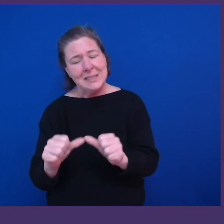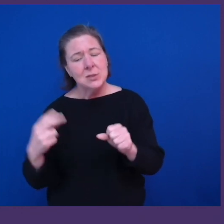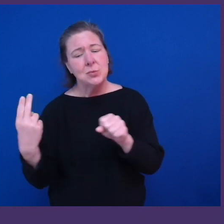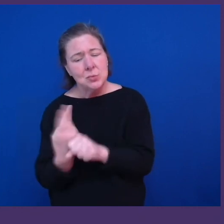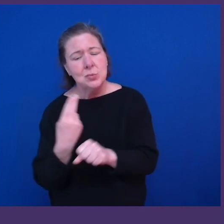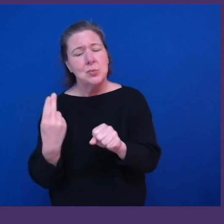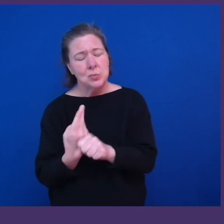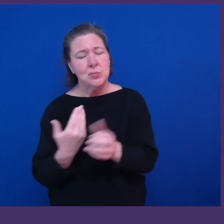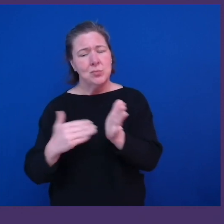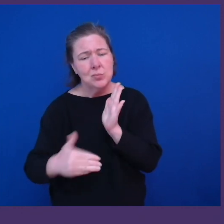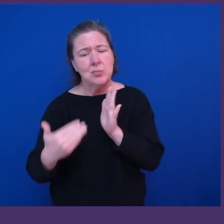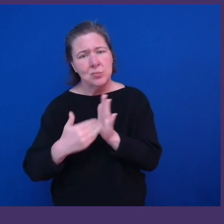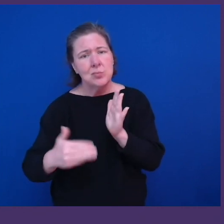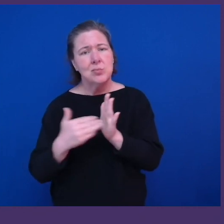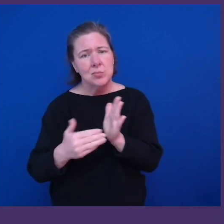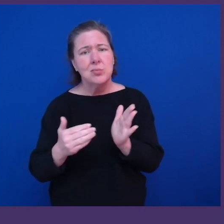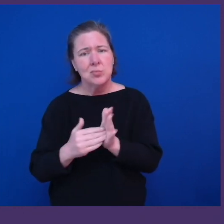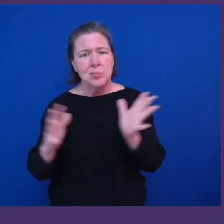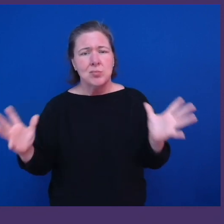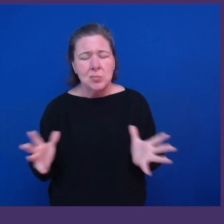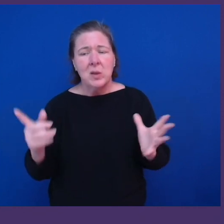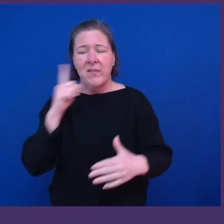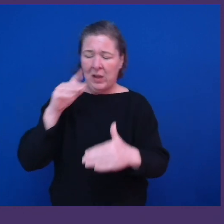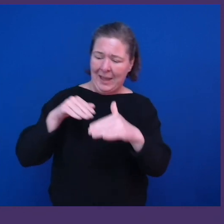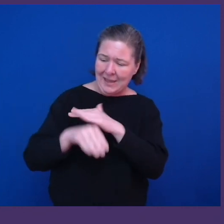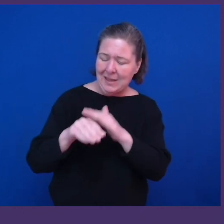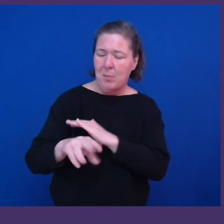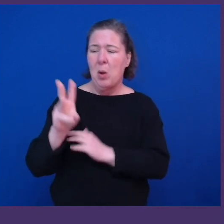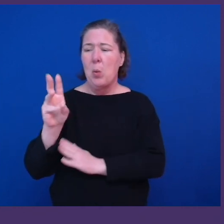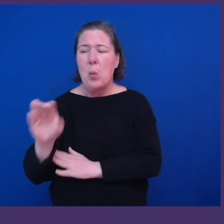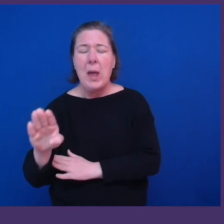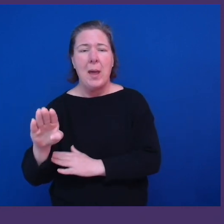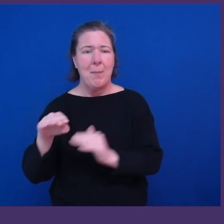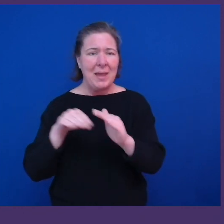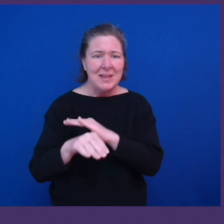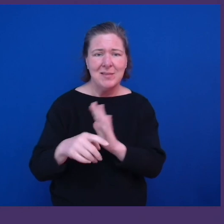for web accessibility regulations is the fact